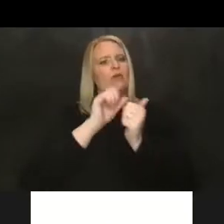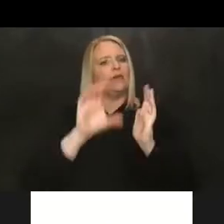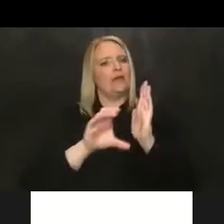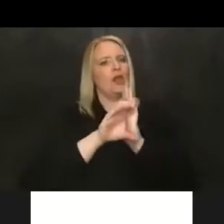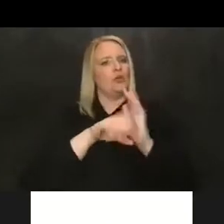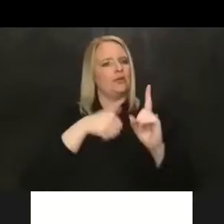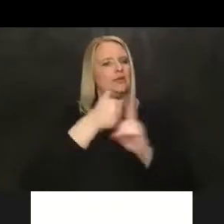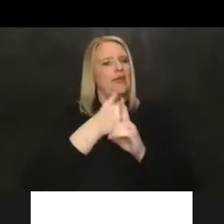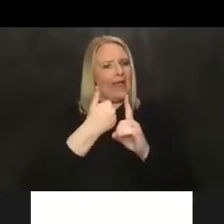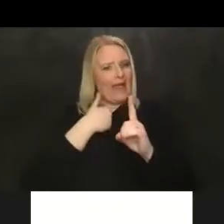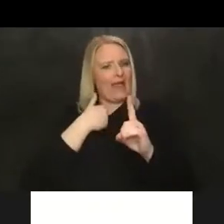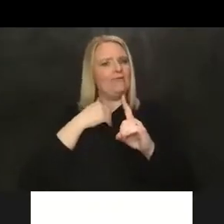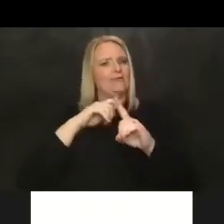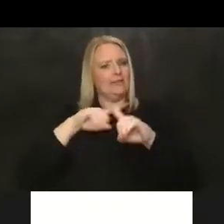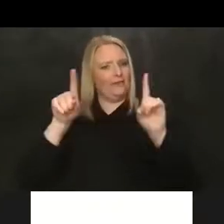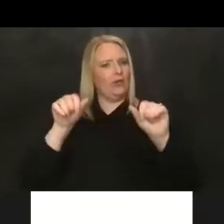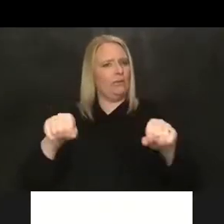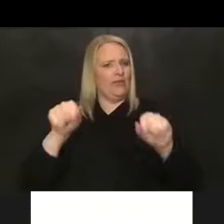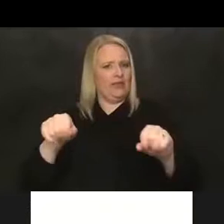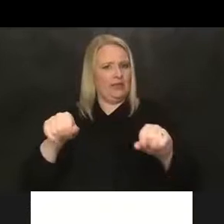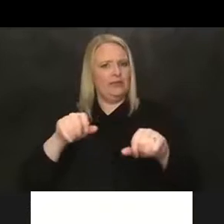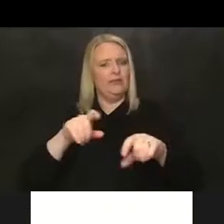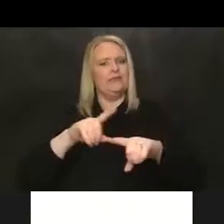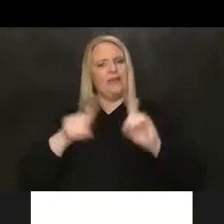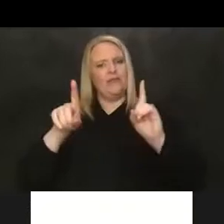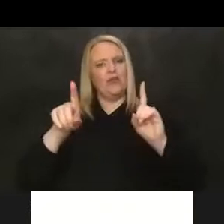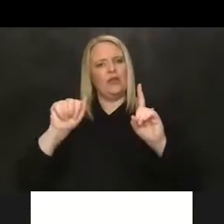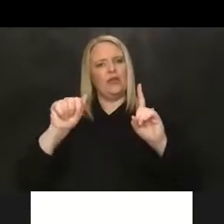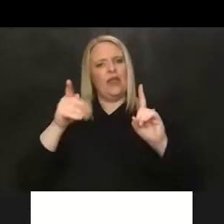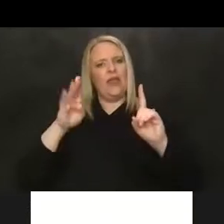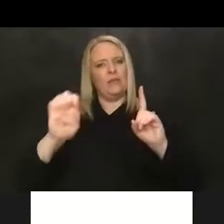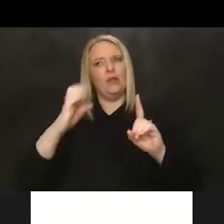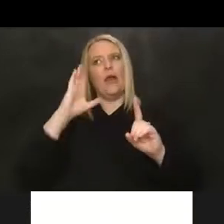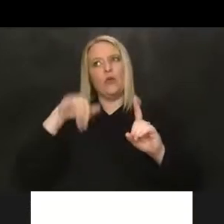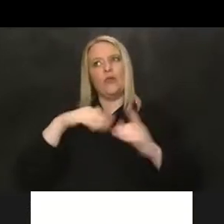have different abilities, they're differently abled - I know some groups don't like that word, but some